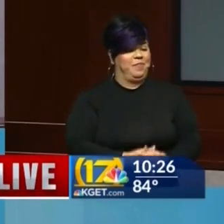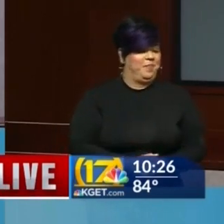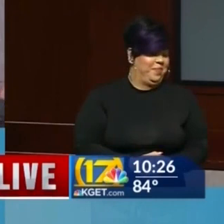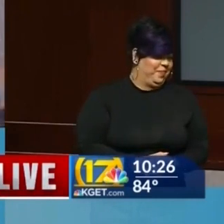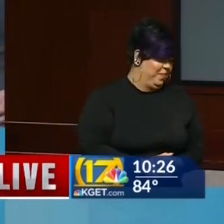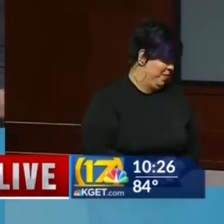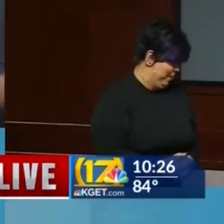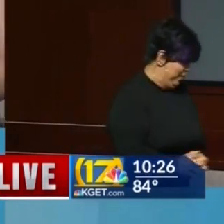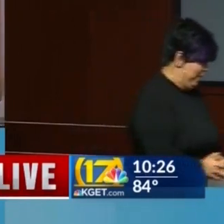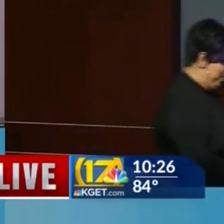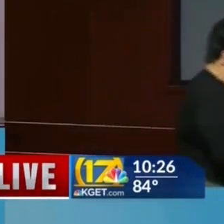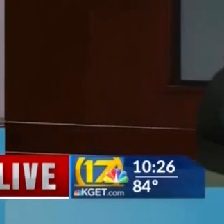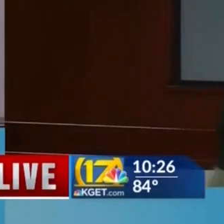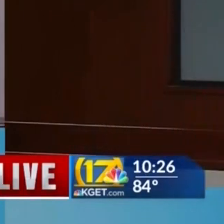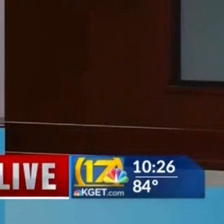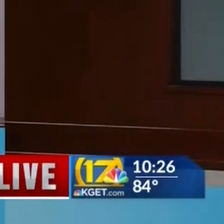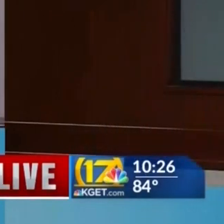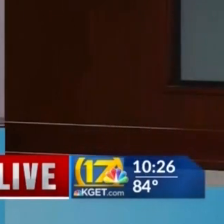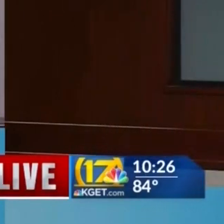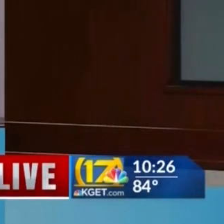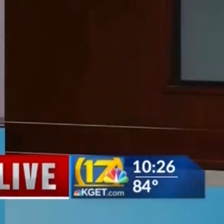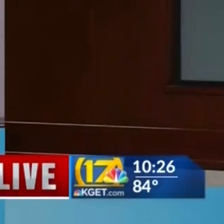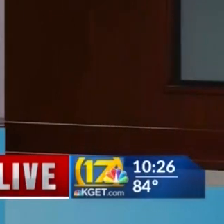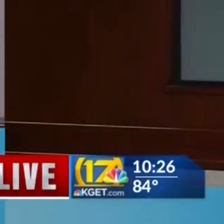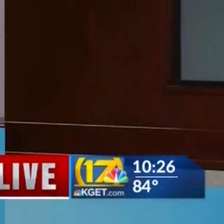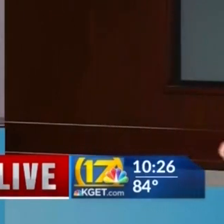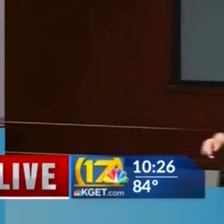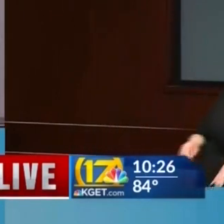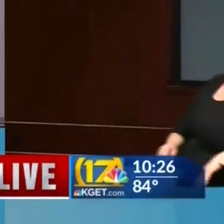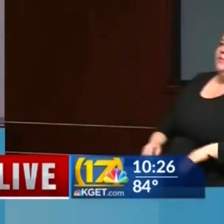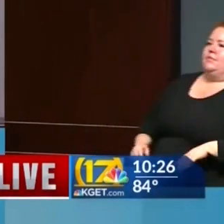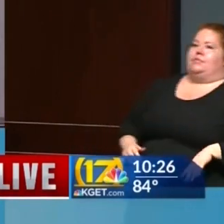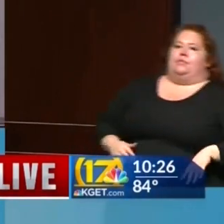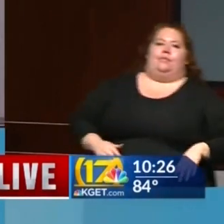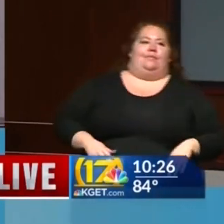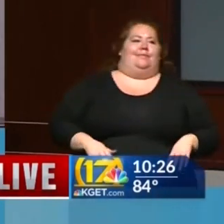IT TO OTHERS, AND KEEP OUR COMMUNITY CAN SAFE, THANK YOU. OKAY.